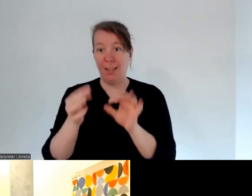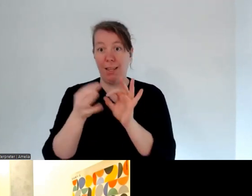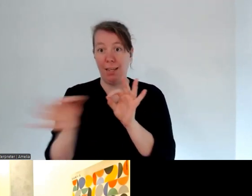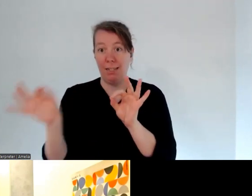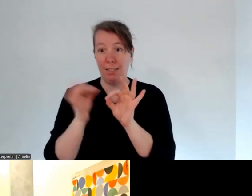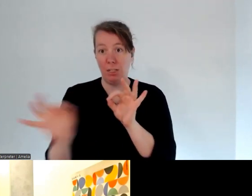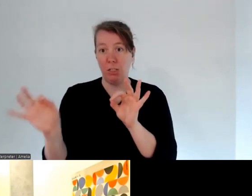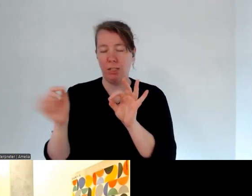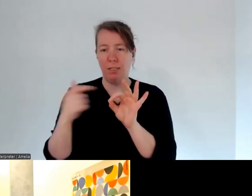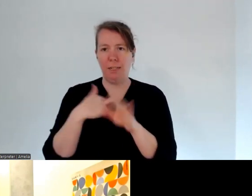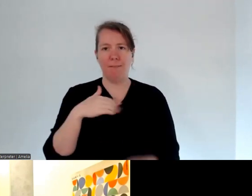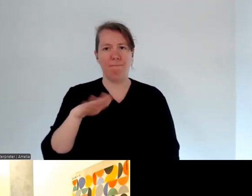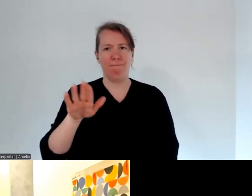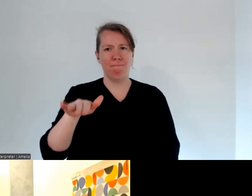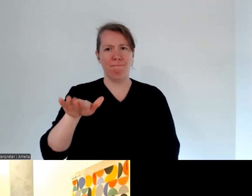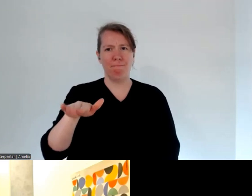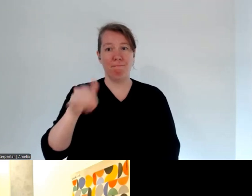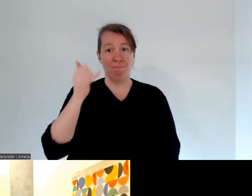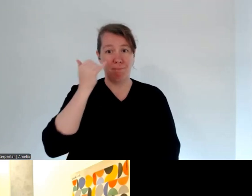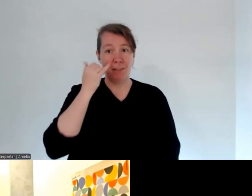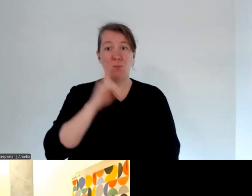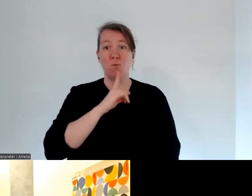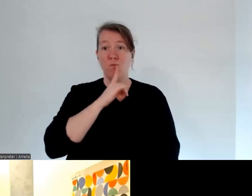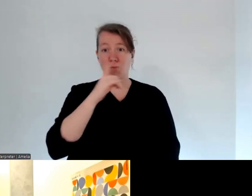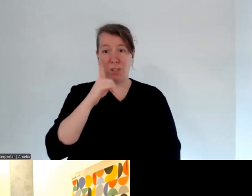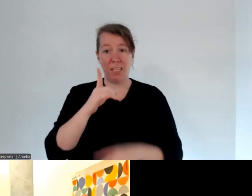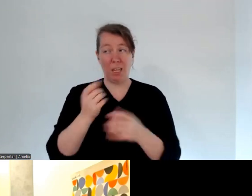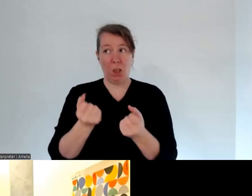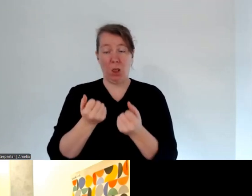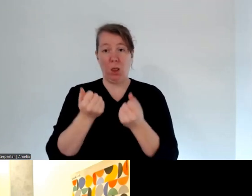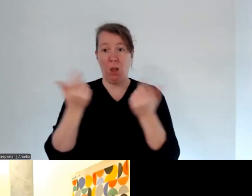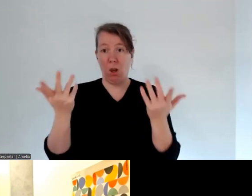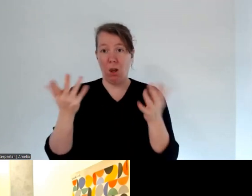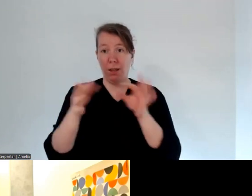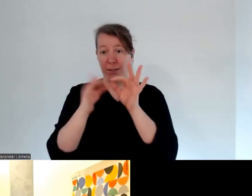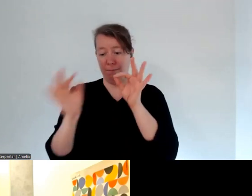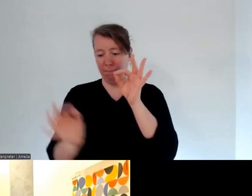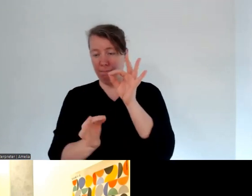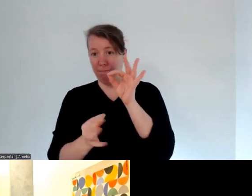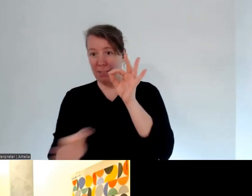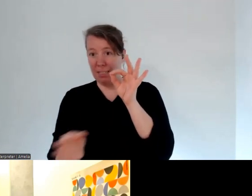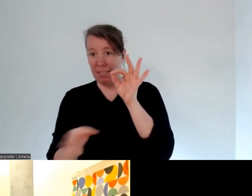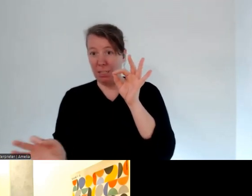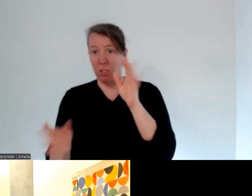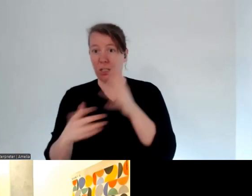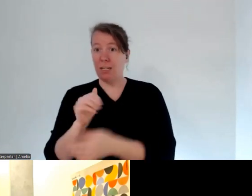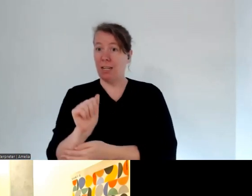I might have to let them know, hey, if you're - if you're really using a lot of annotations in Manifold, you're probably going to be, you - not probably, you are,